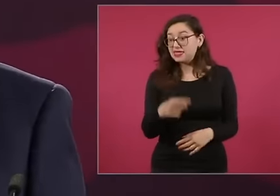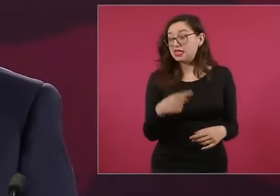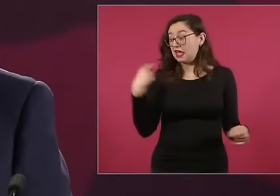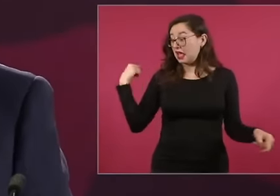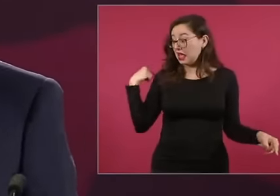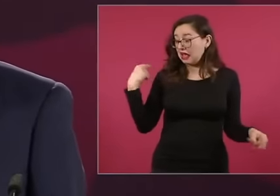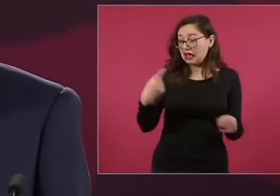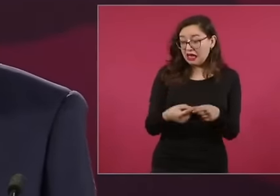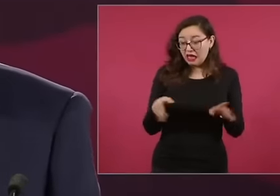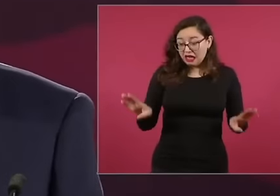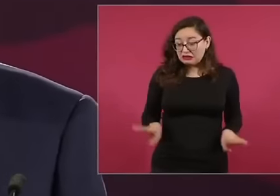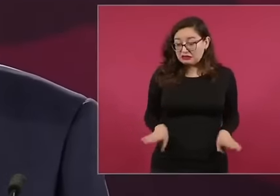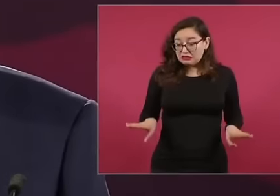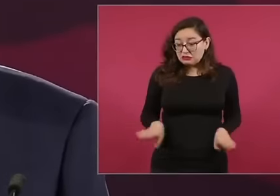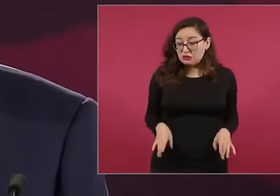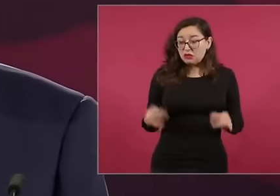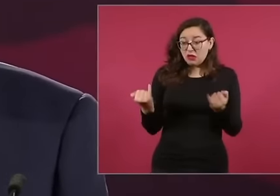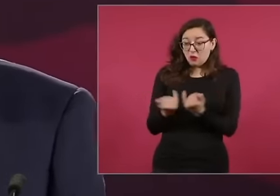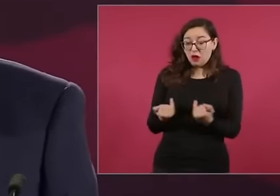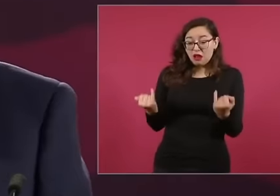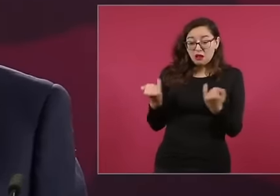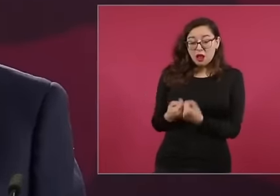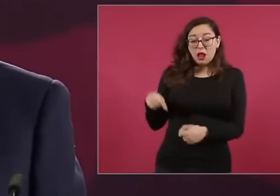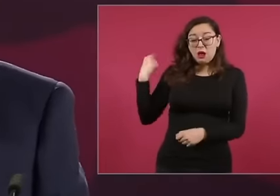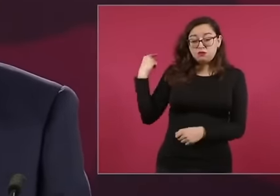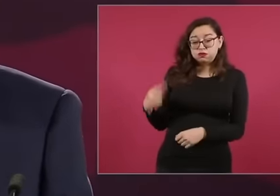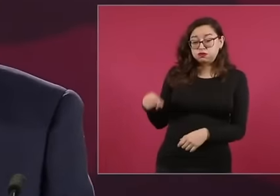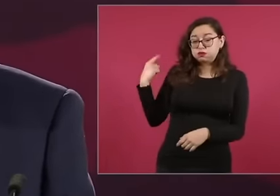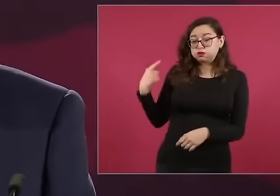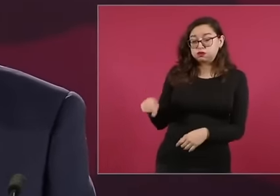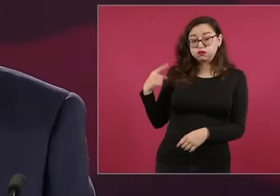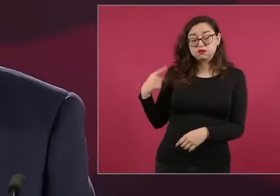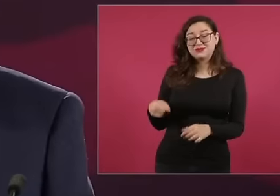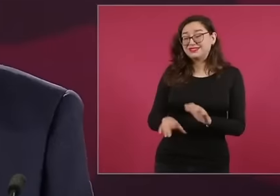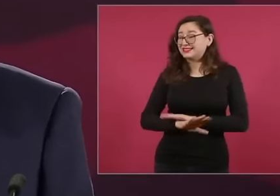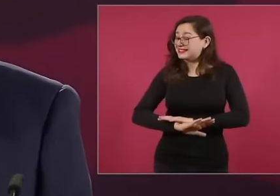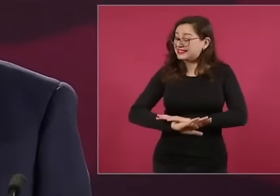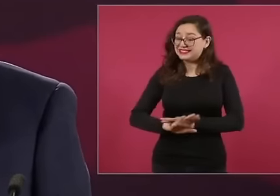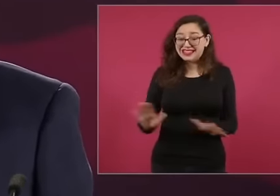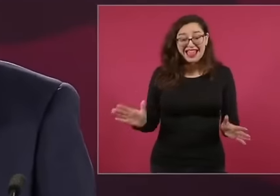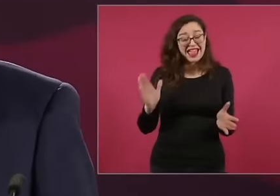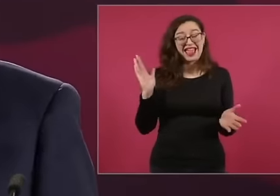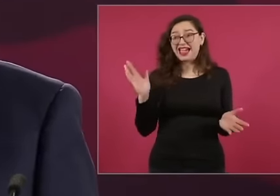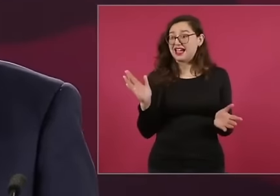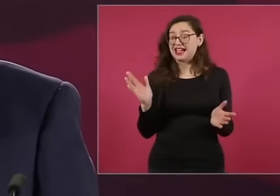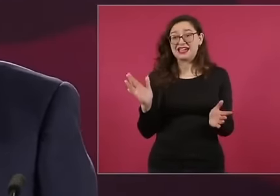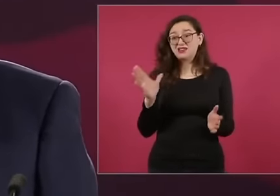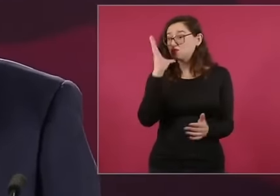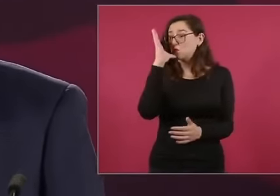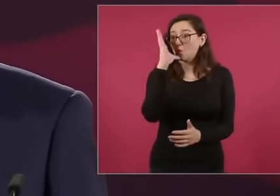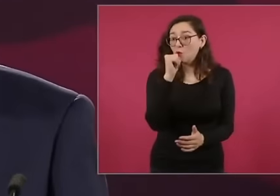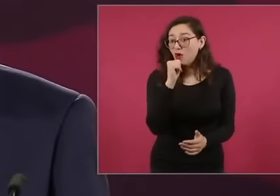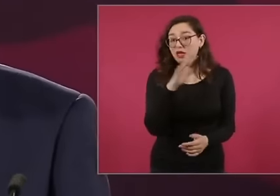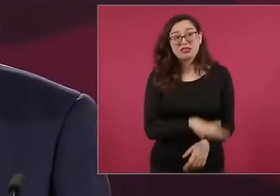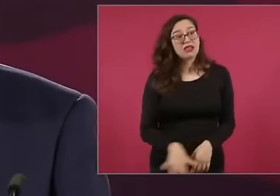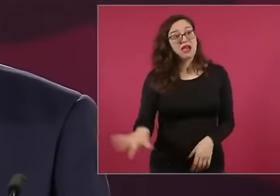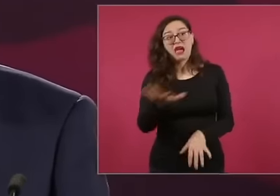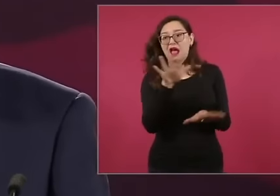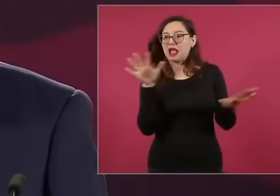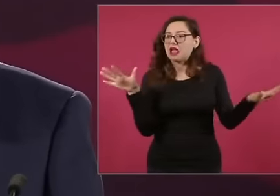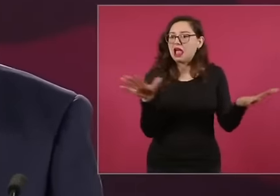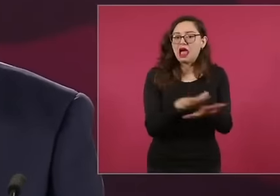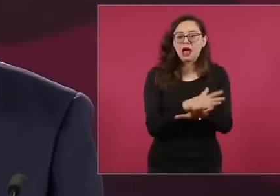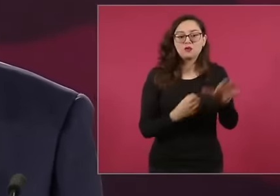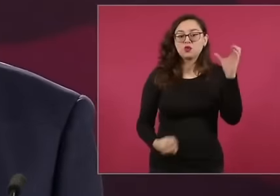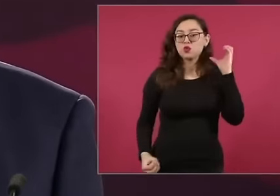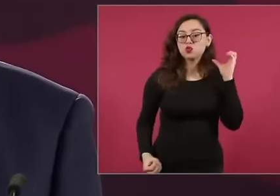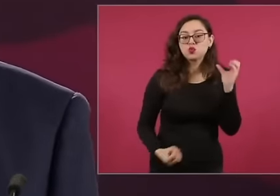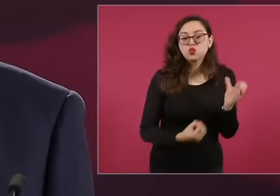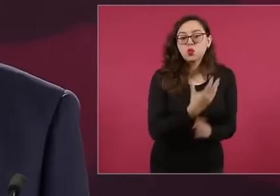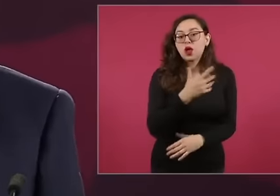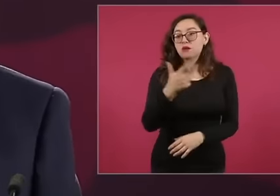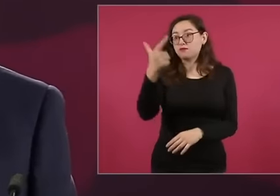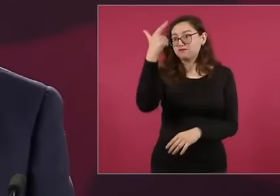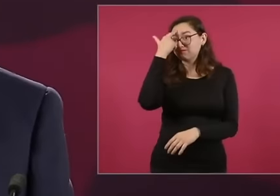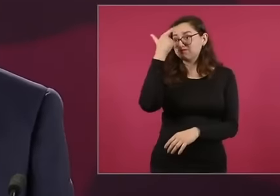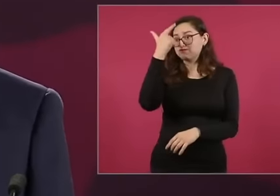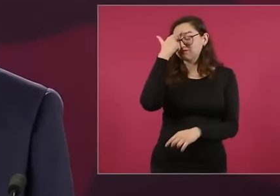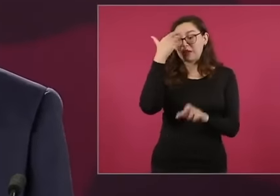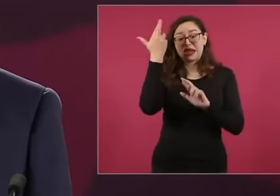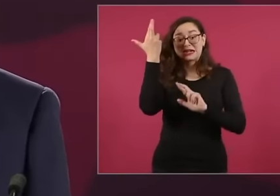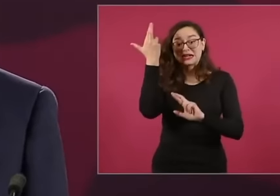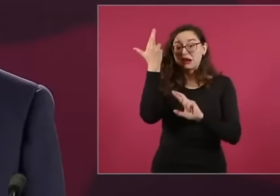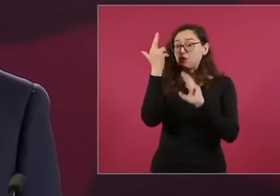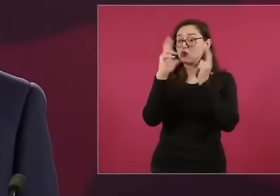old bottles. You understand. The mentality of the people has already changed. It's called a revolution of conscience.